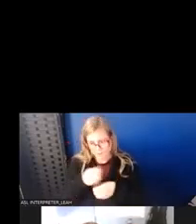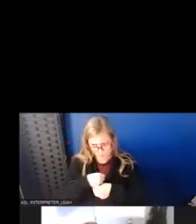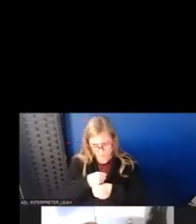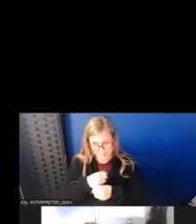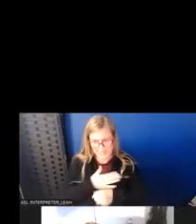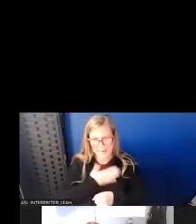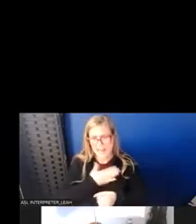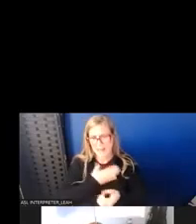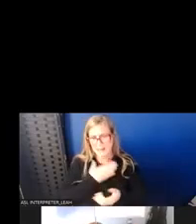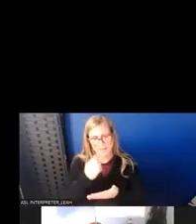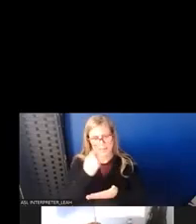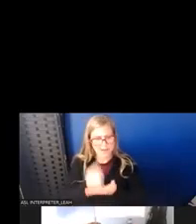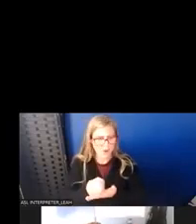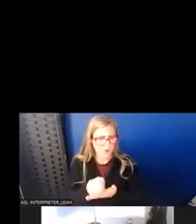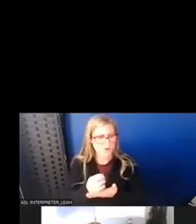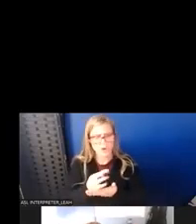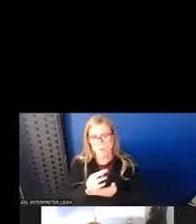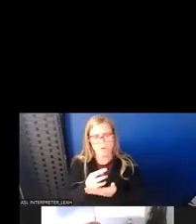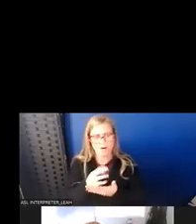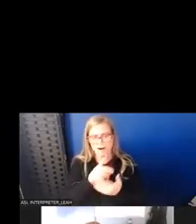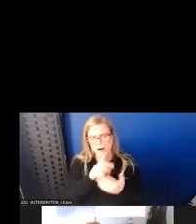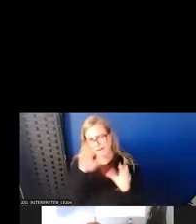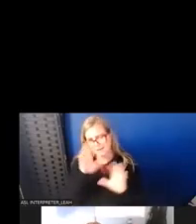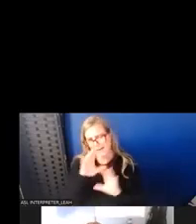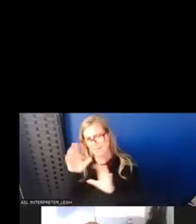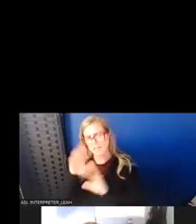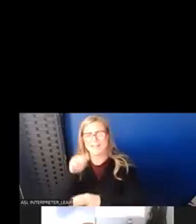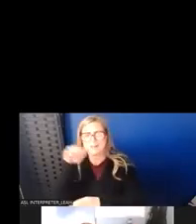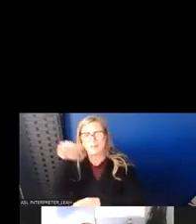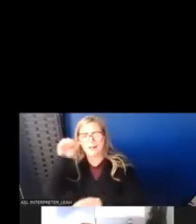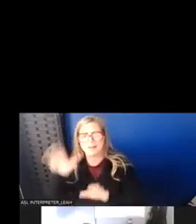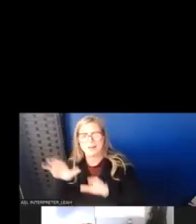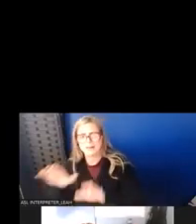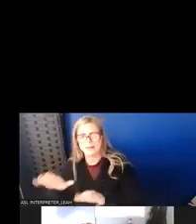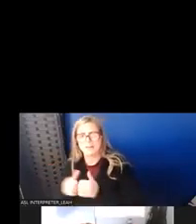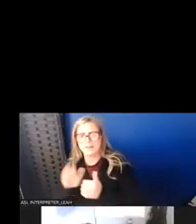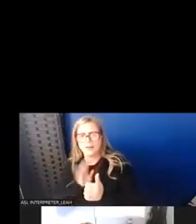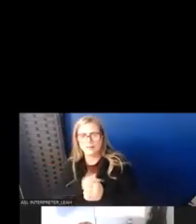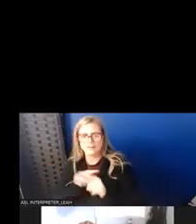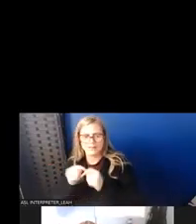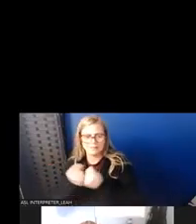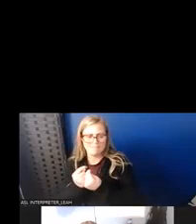Or we did a scavenger hunt yesterday with our team. Things like that can be really fun.